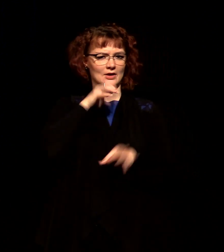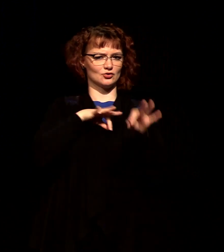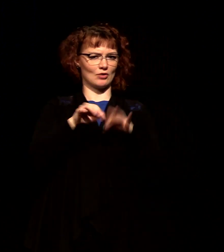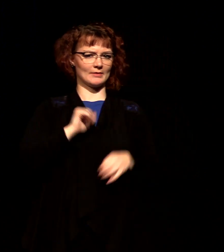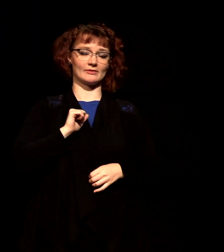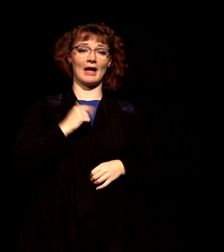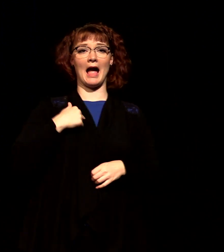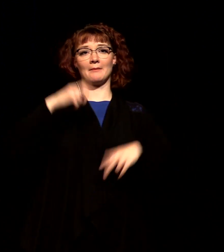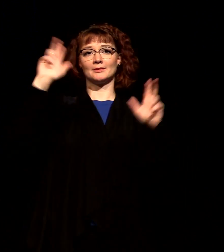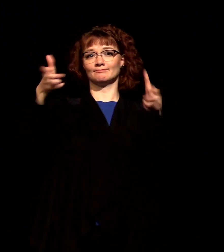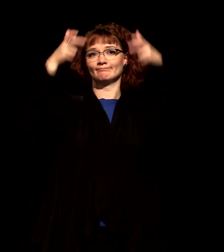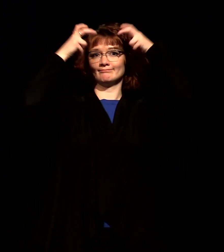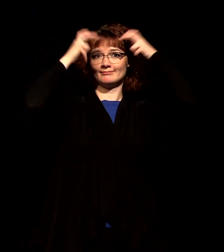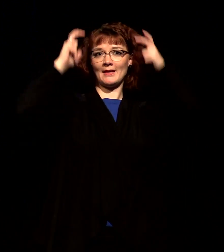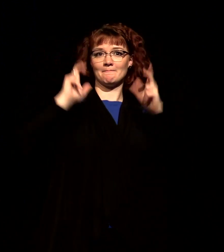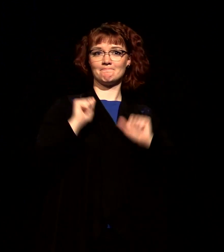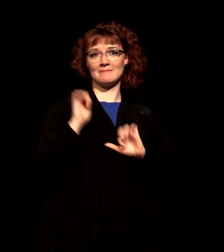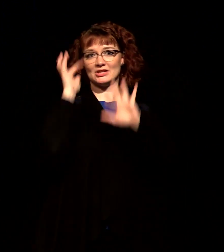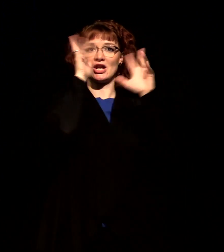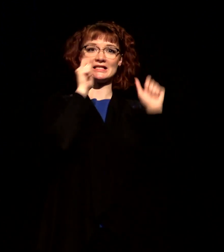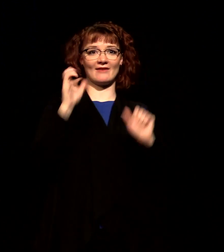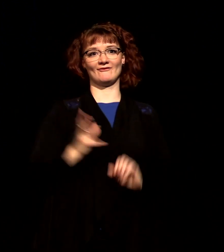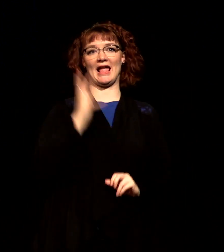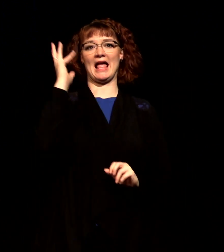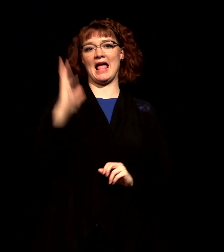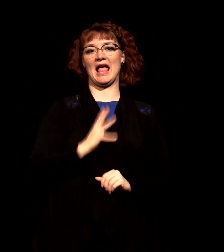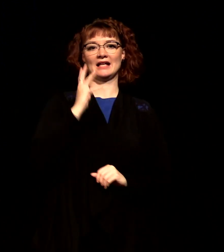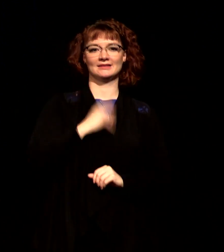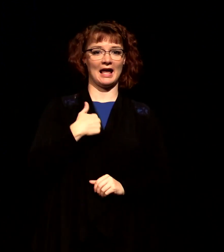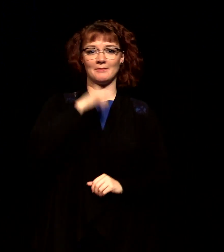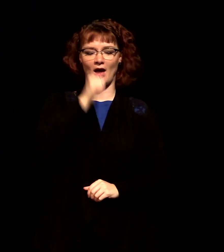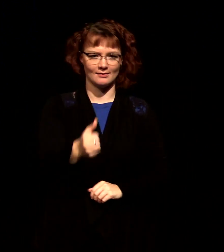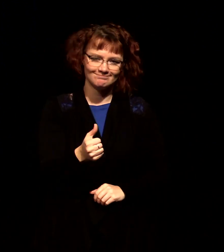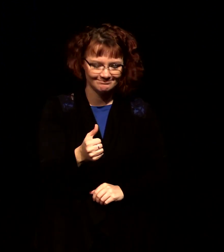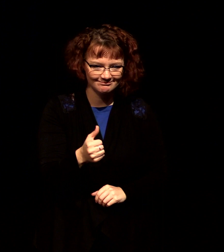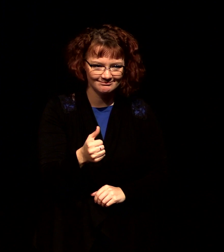tell in our worship? And so the question we're going to ask